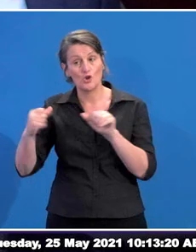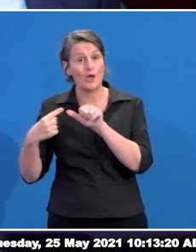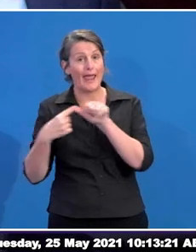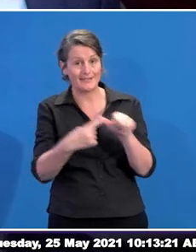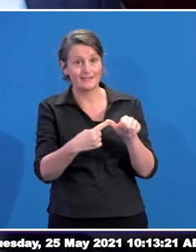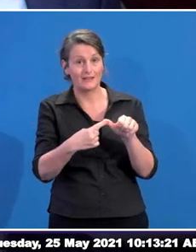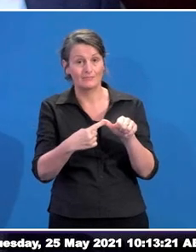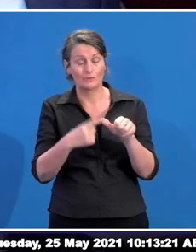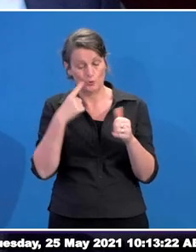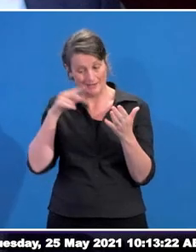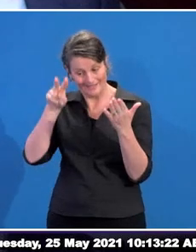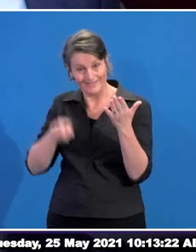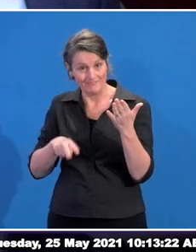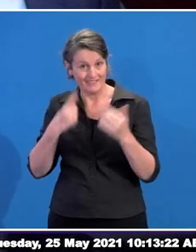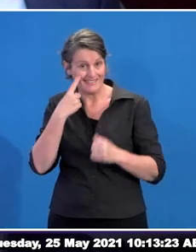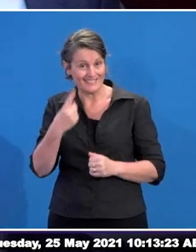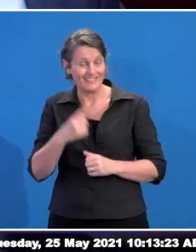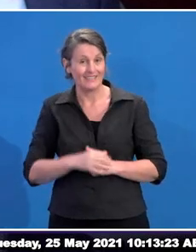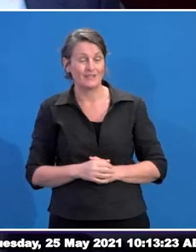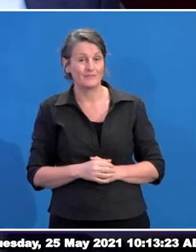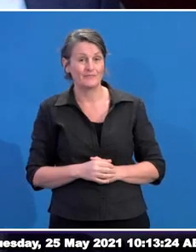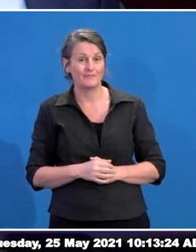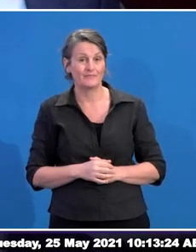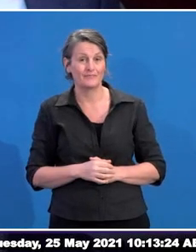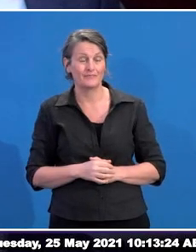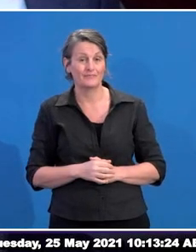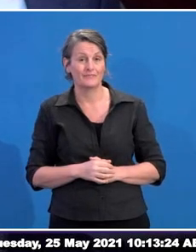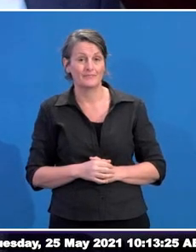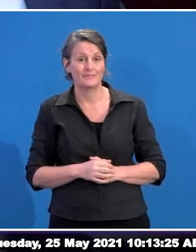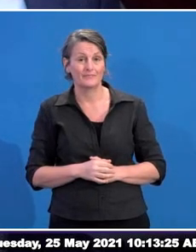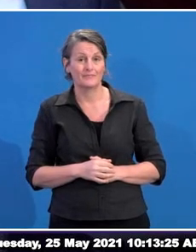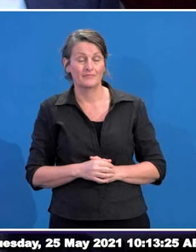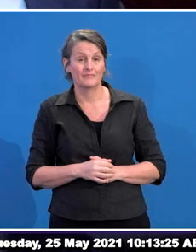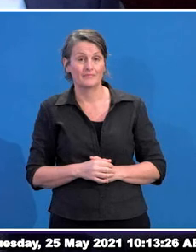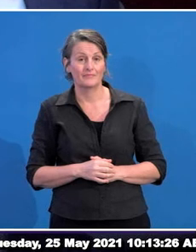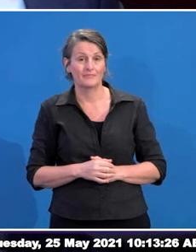but you can see the reference is made there to the thermometer.